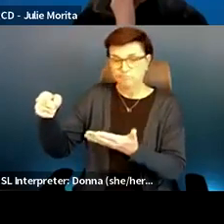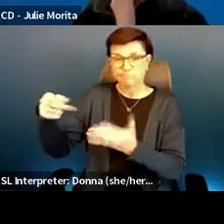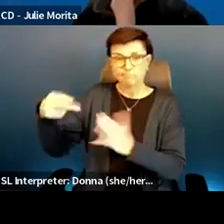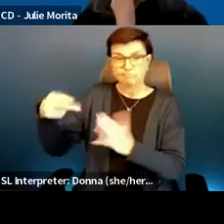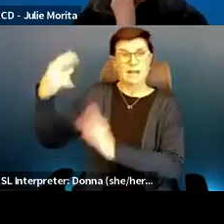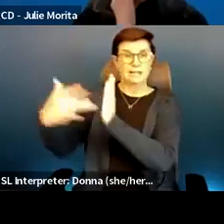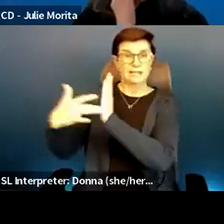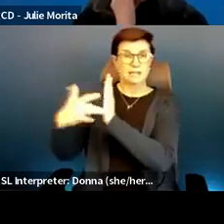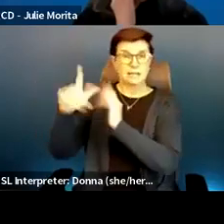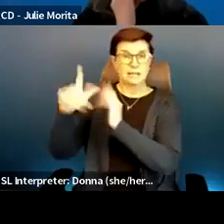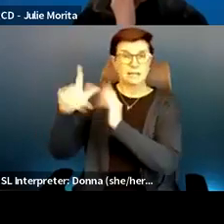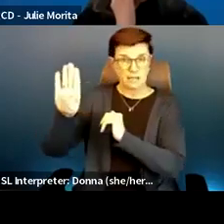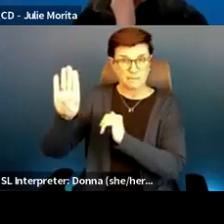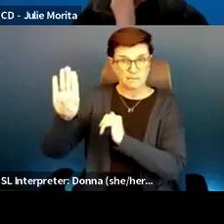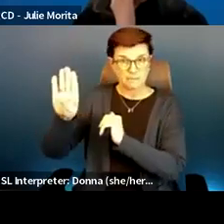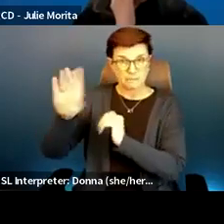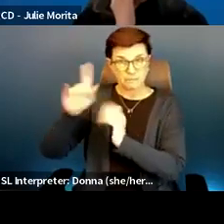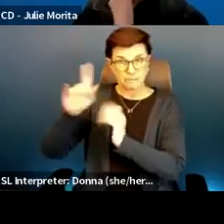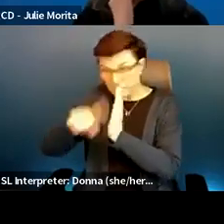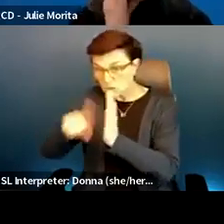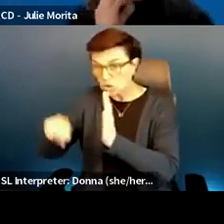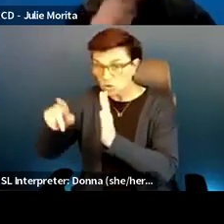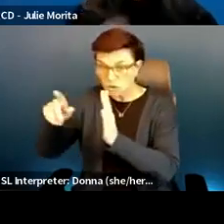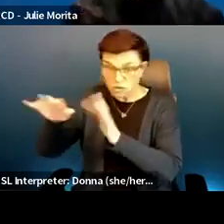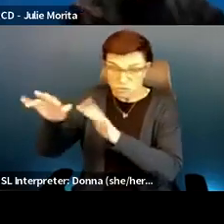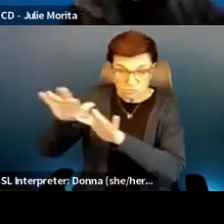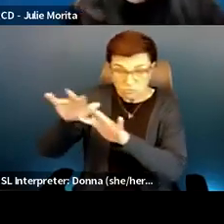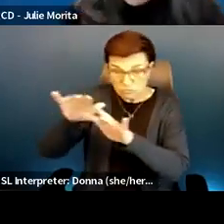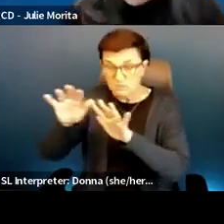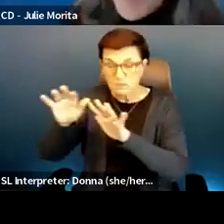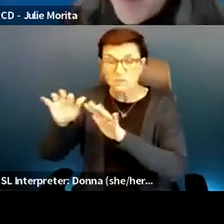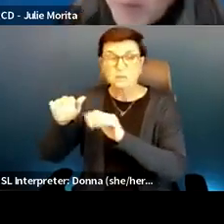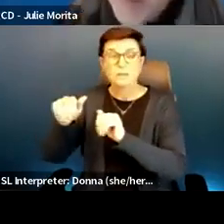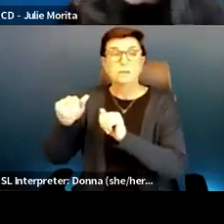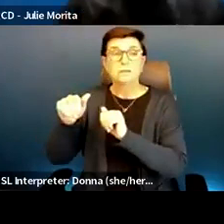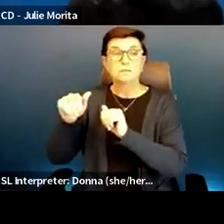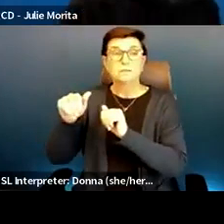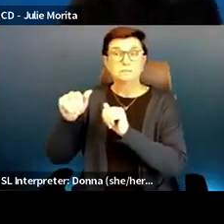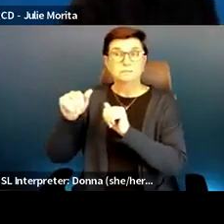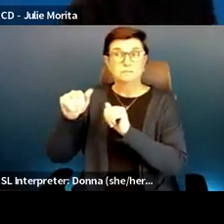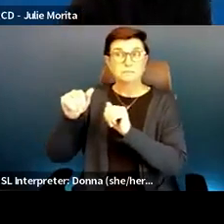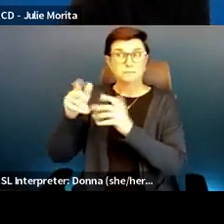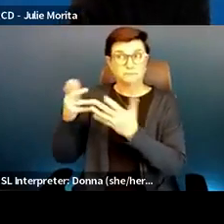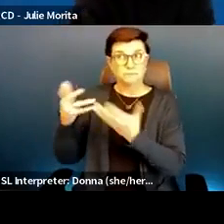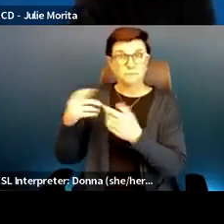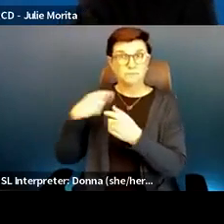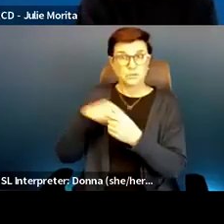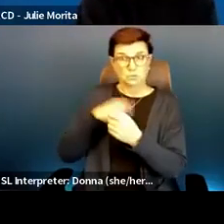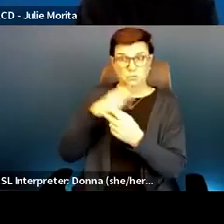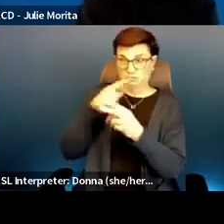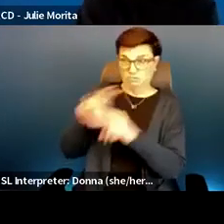where there is research going on around them and thought about this particular recommendation quite a lot.